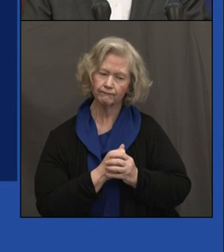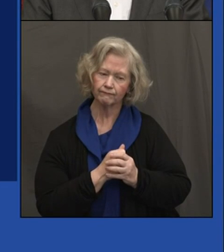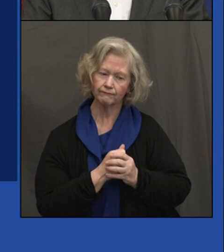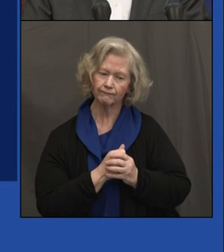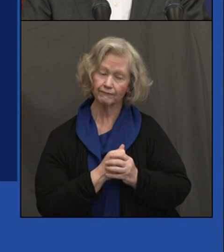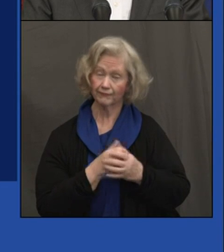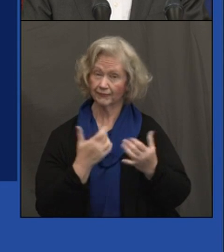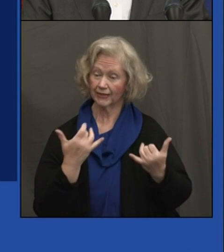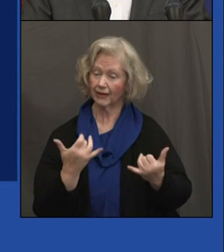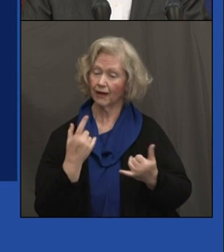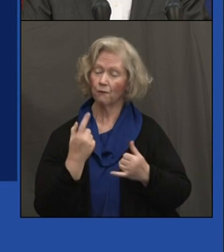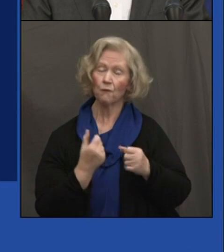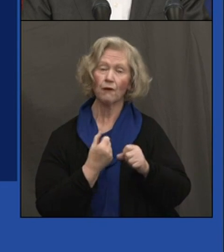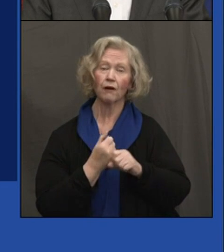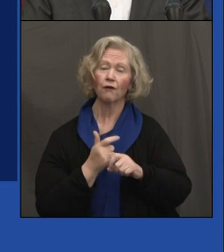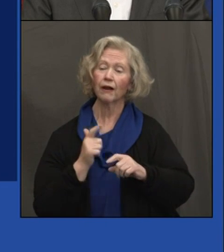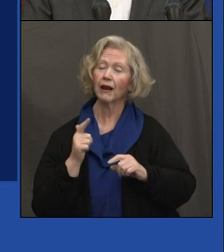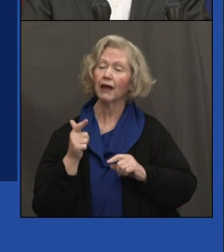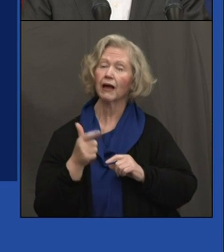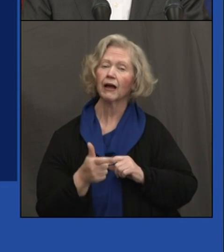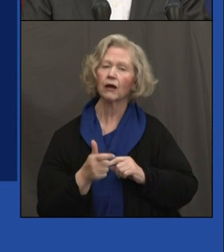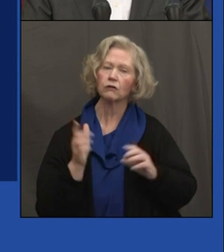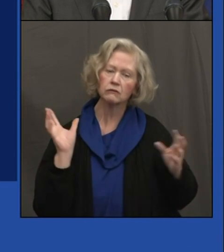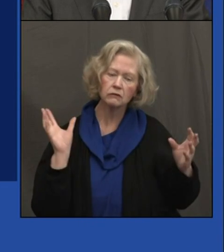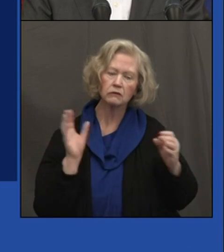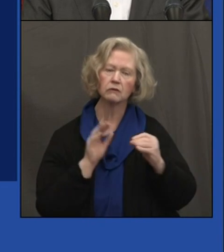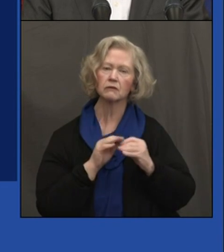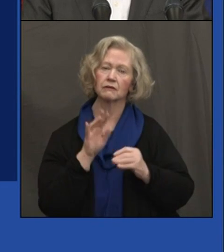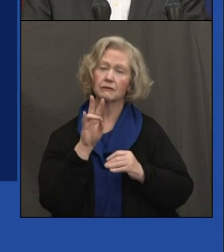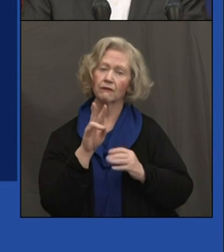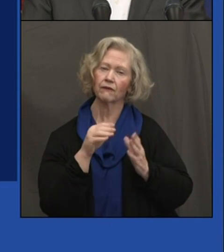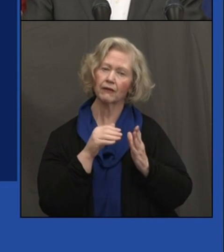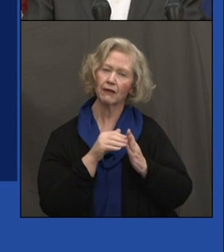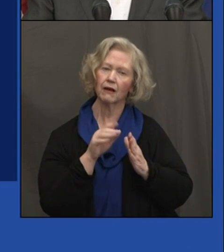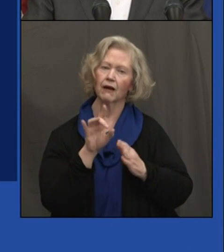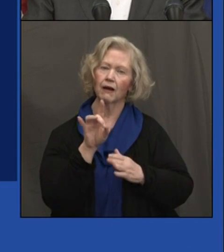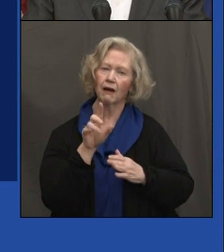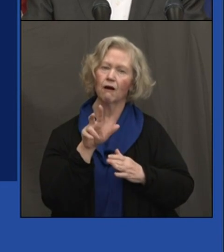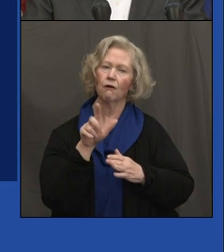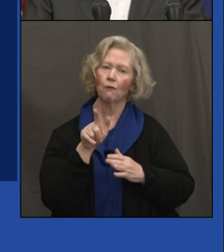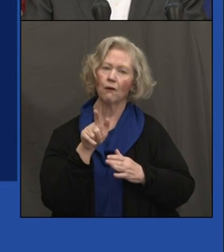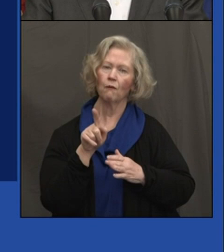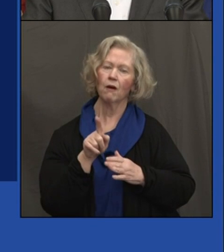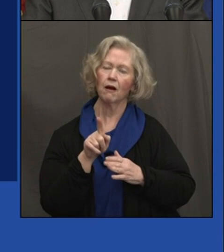AIG TOM. IT'S BEEN AN AIG TOM. IT'S BEEN AN ENTIRE AIG TOM. IT'S BEEN AN ENTIRE YEAR AIG TOM. IT'S BEEN AN ENTIRE YEAR SINCE IT'S BEEN AN ENTIRE YEAR SINCE IT'S BEEN AN ENTIRE YEAR SINCE CONNEC IT'S BEEN AN ENTIRE YEAR SINCE CONNEC LOST IT'S BEEN AN ENTIRE YEAR SINCE CONNEC LOST ITS IT'S BEEN AN ENTIRE YEAR SINCE CONNEC LOST ITS FIRST CONNEC LOST ITS FIRST CONNEC LOST ITS FIRST RESIDEN CONNEC LOST ITS FIRST RESIDEN TO CONNEC LOST ITS FIRST RESIDEN TO COVID-1 CONNEC LOST ITS FIRST RESIDEN TO COVID-1 AND CONNEC LOST ITS FIRST RESIDEN TO COVID-1 AND ONE RESIDEN TO COVID-1 AND ONE